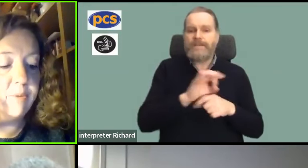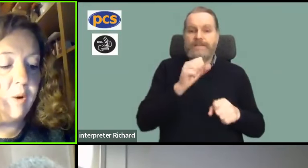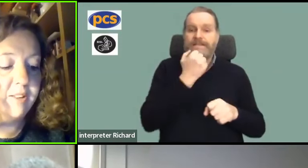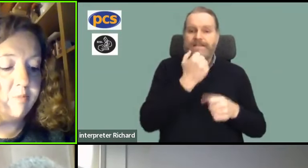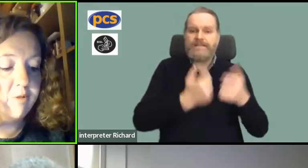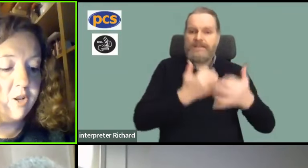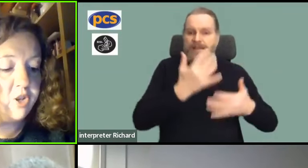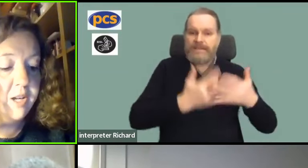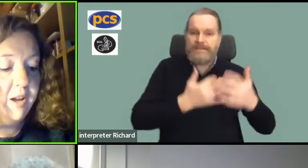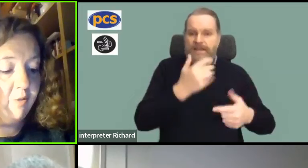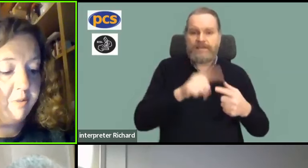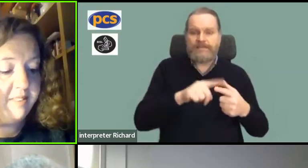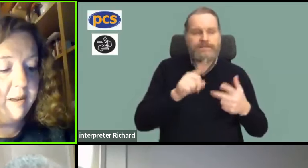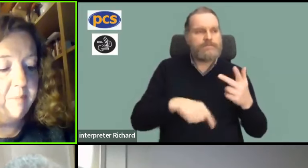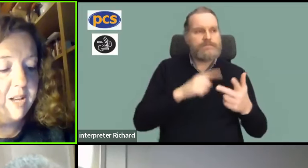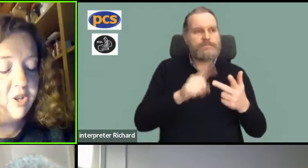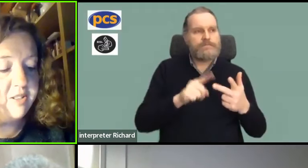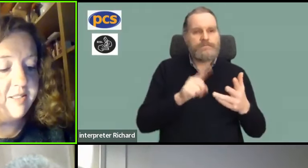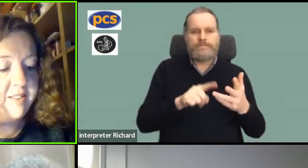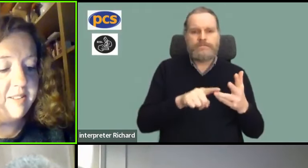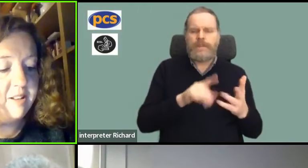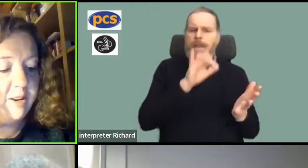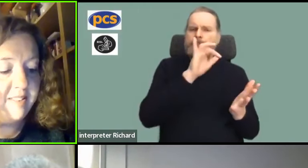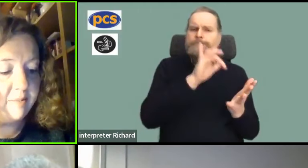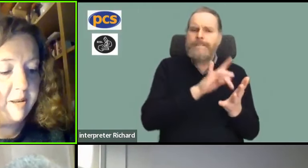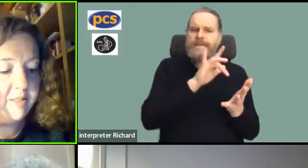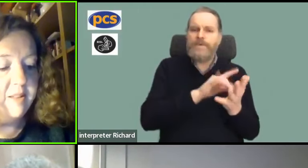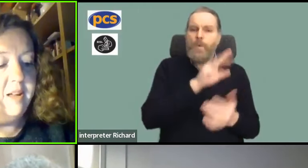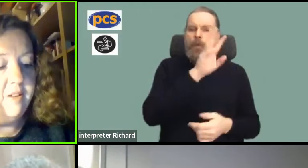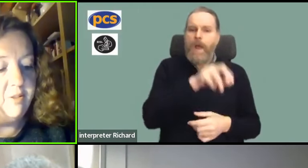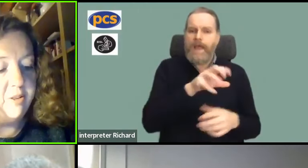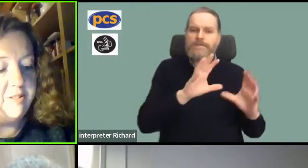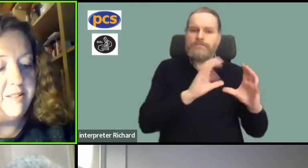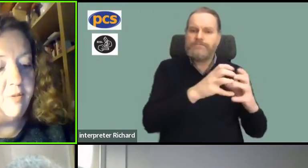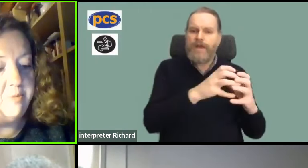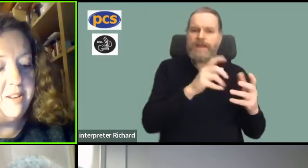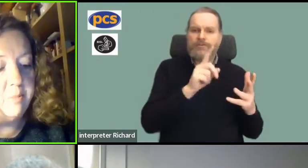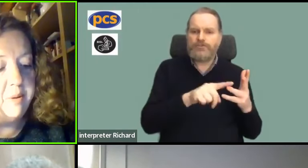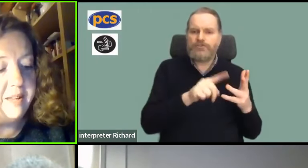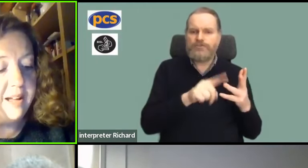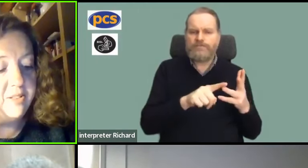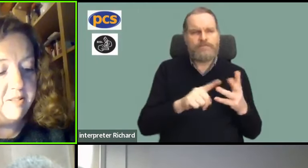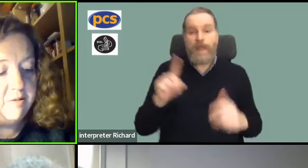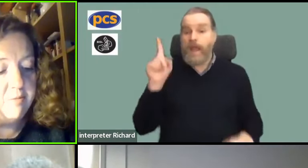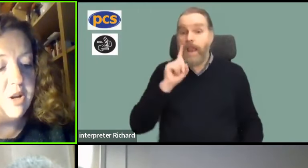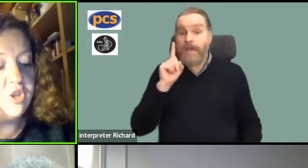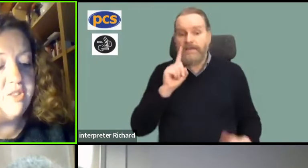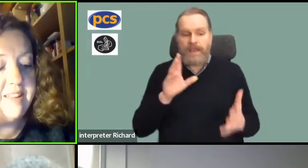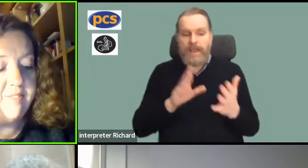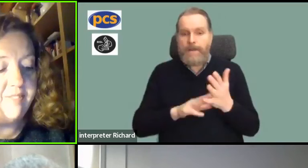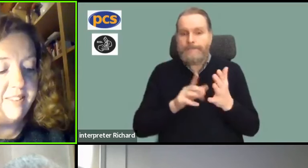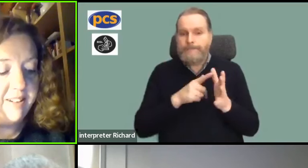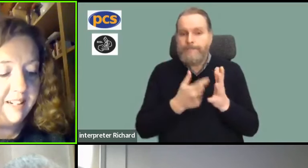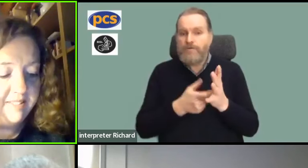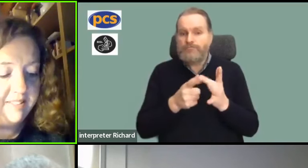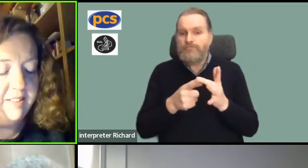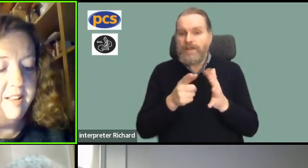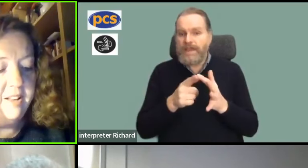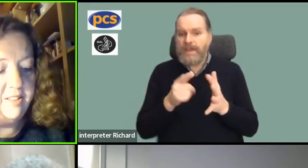of national statistics solidarity, who can csd and Pcs State and pay North East to Mick Wales Branch and Cmp Wales branch and C. and Pension Centenary, Smith and C and Pension Centenary smith so that if you need him.